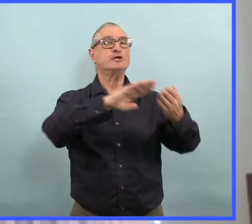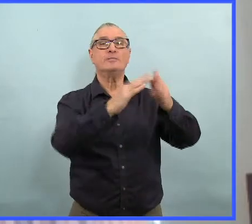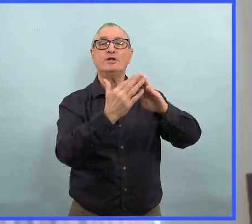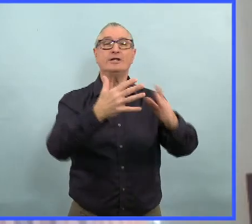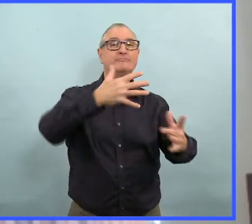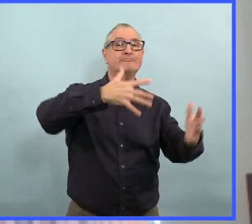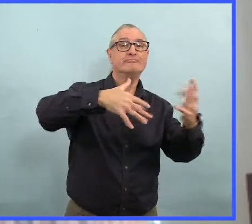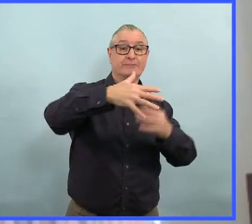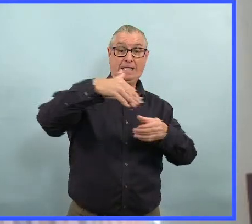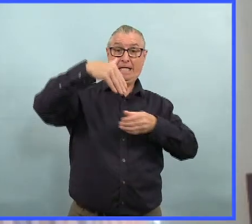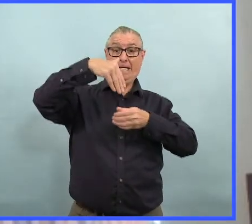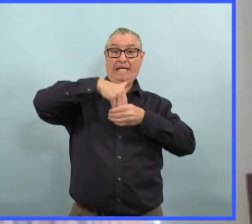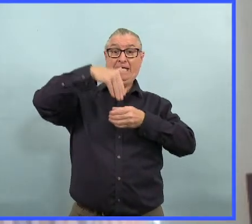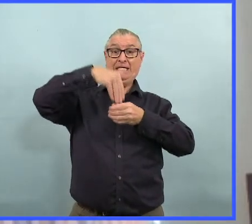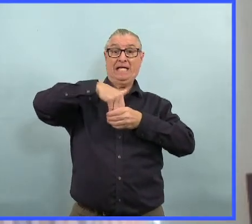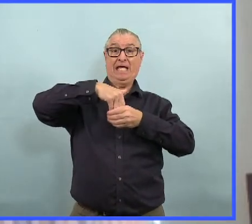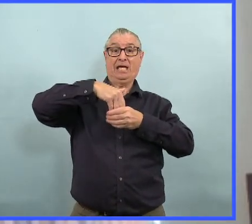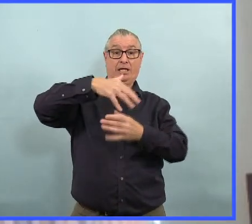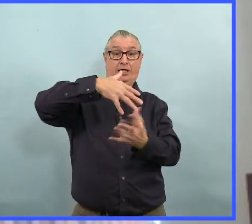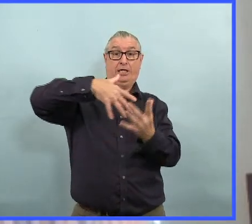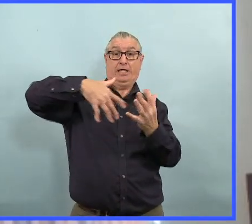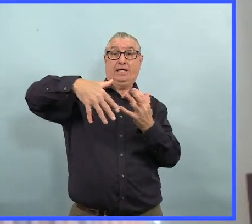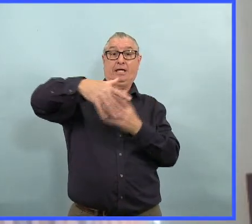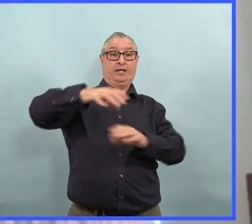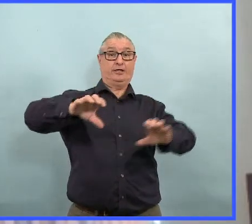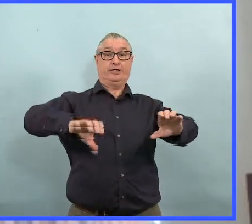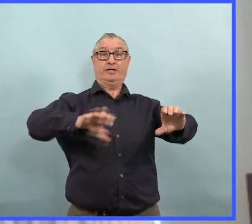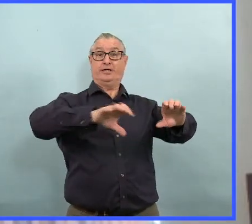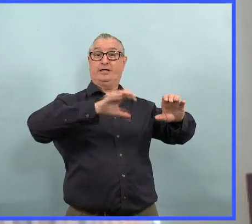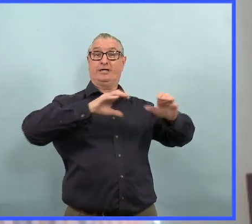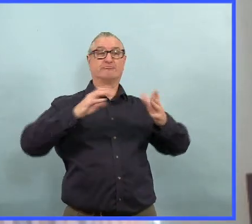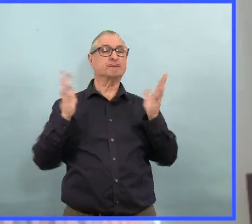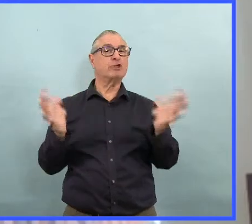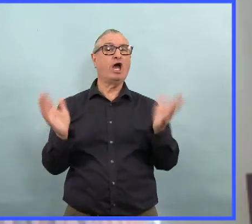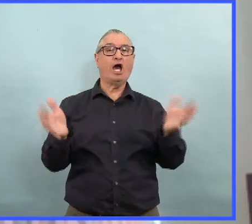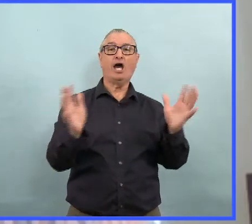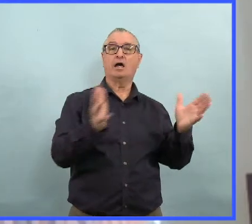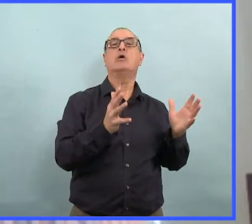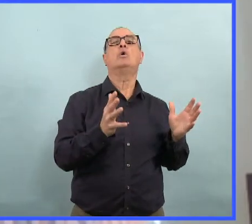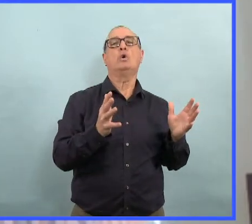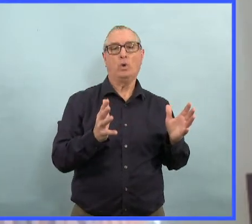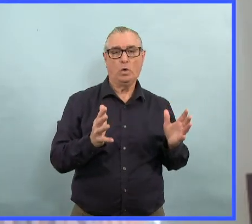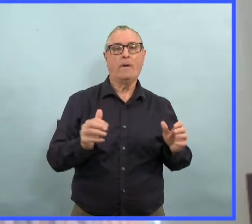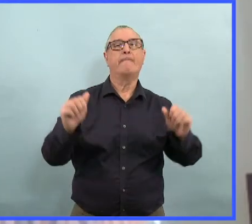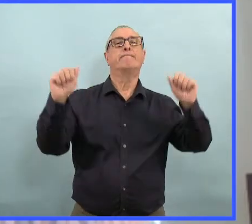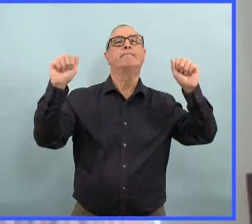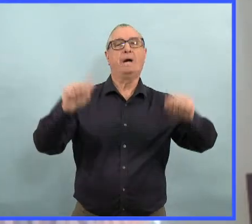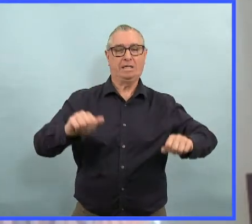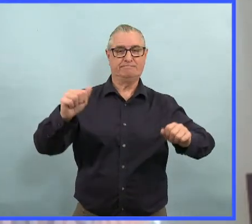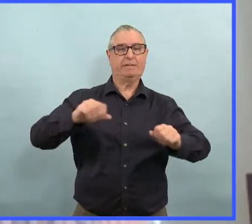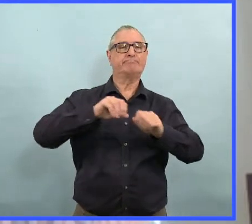you could be exposed to this virus and so there is really difficult to distinguish i don't think we